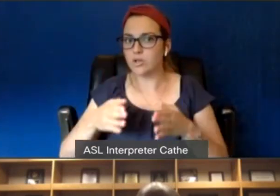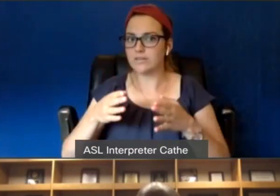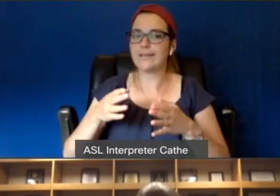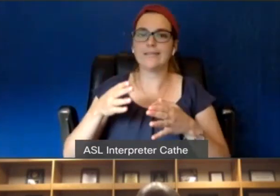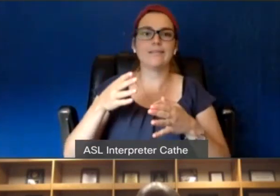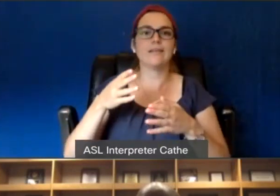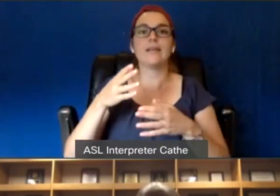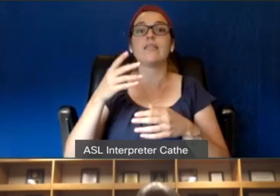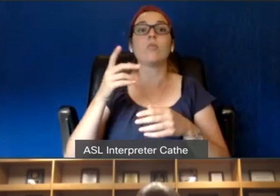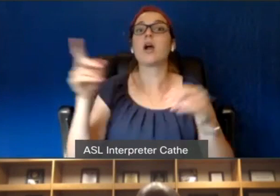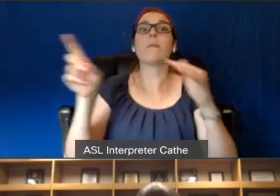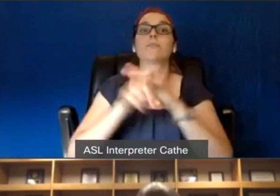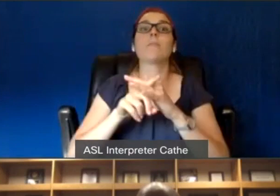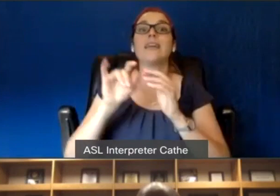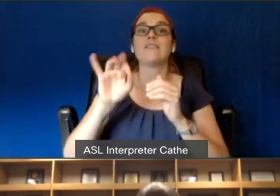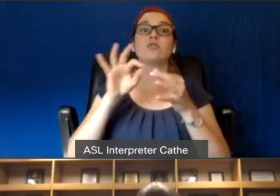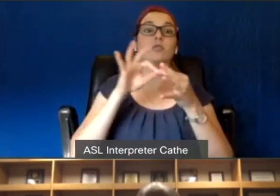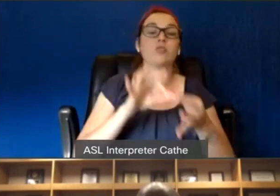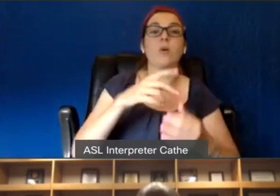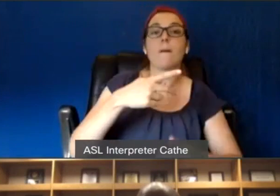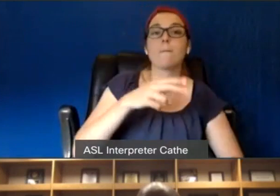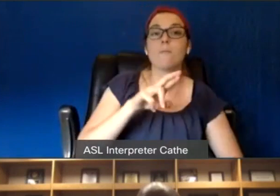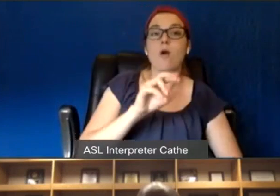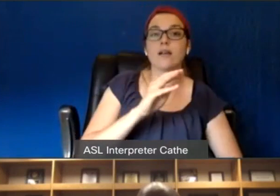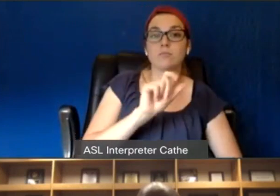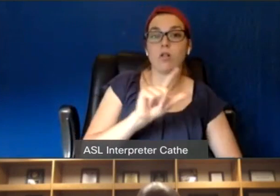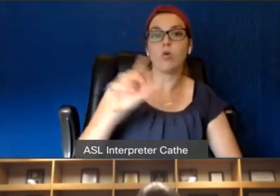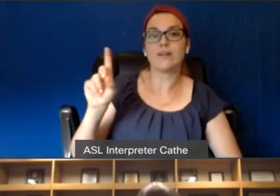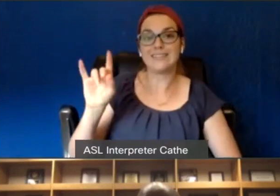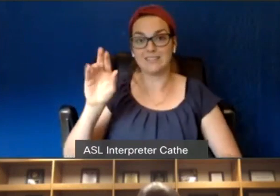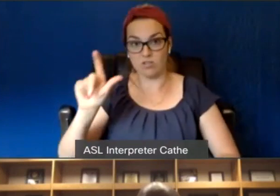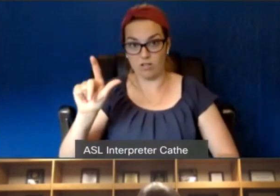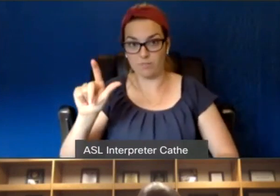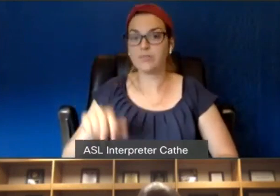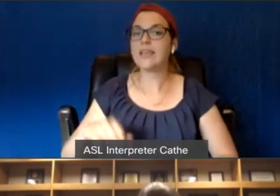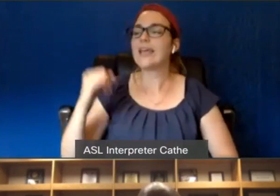and they then are switching to a new substance that they are not clinically addicted to,